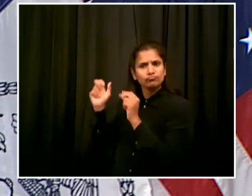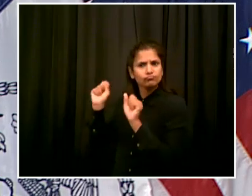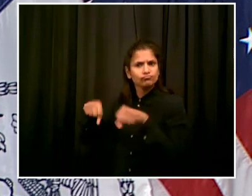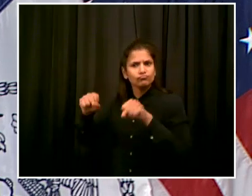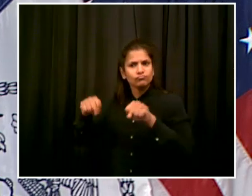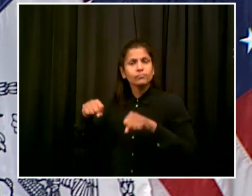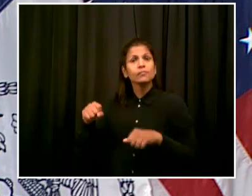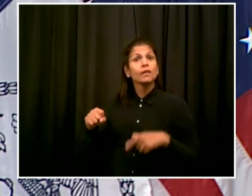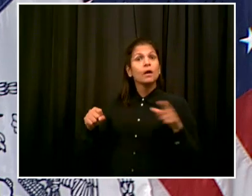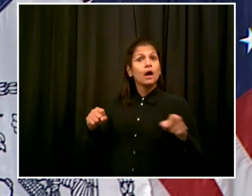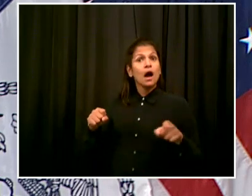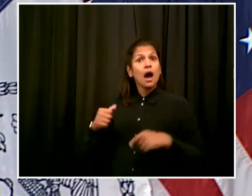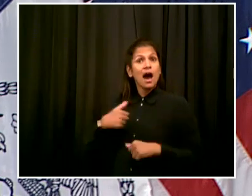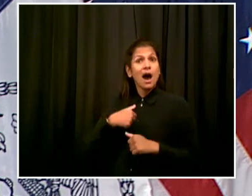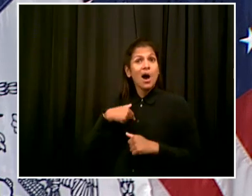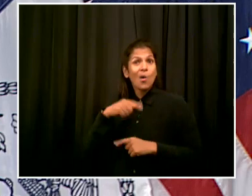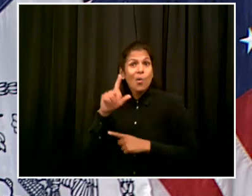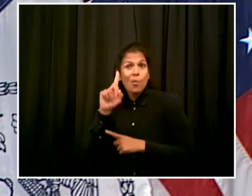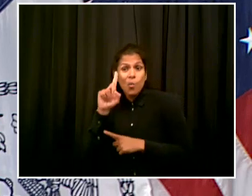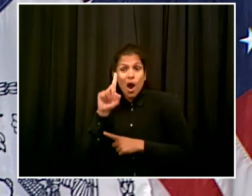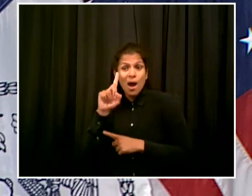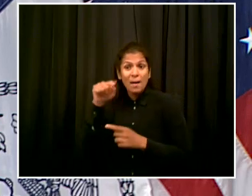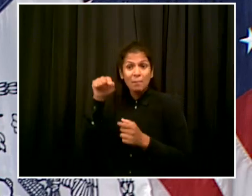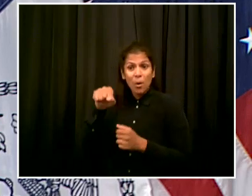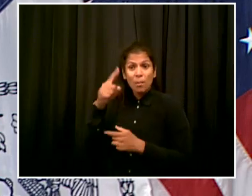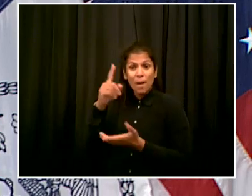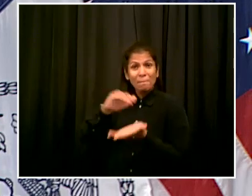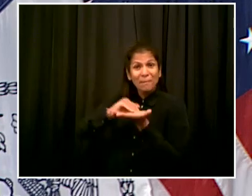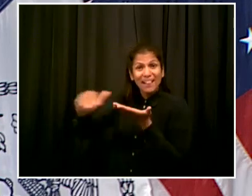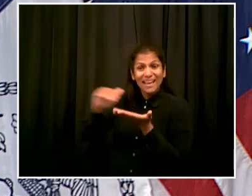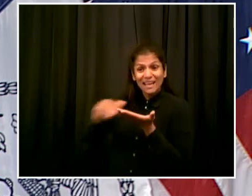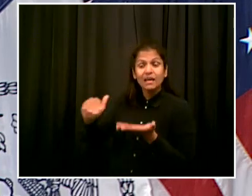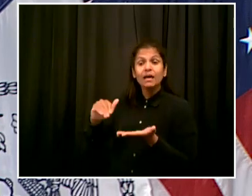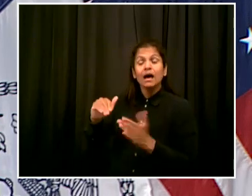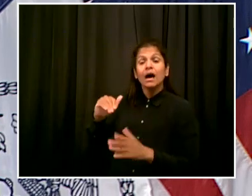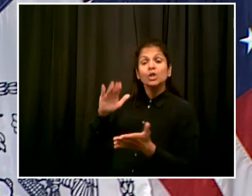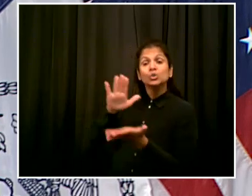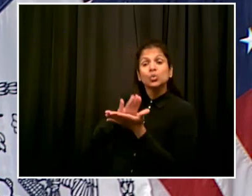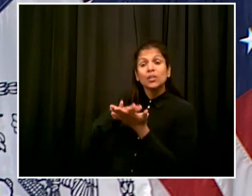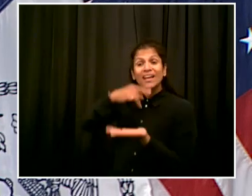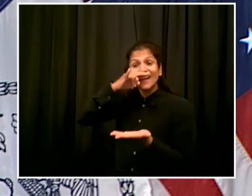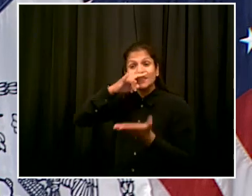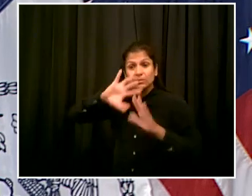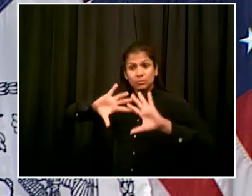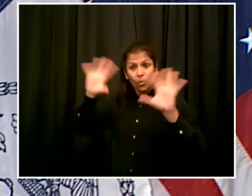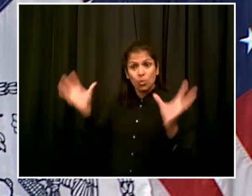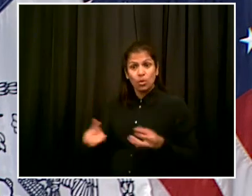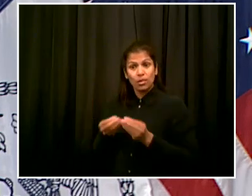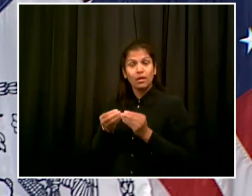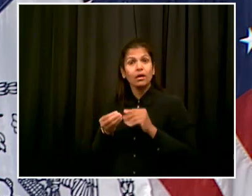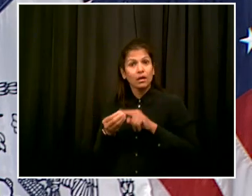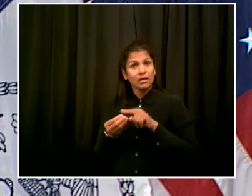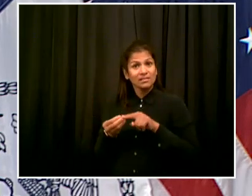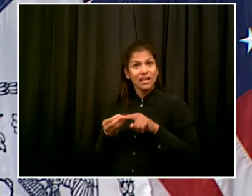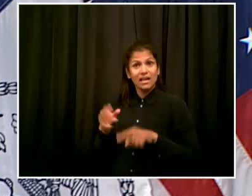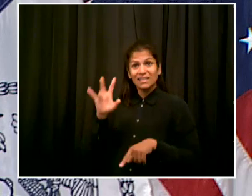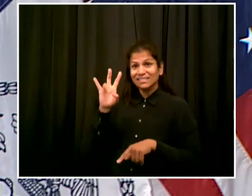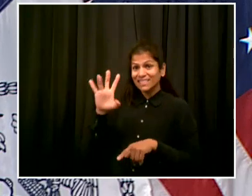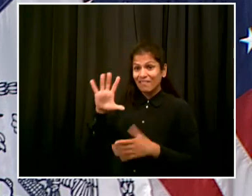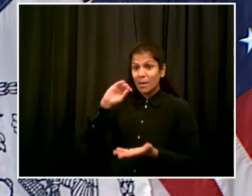WE NEED TO OPEN SCHOOLS BECAUSE WE HAVE 1.1 MILLION SCHOOLKIDS. THEER QUARTERS OFOUR FAMILIES